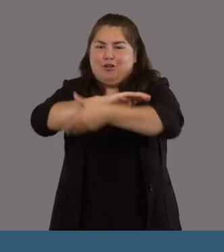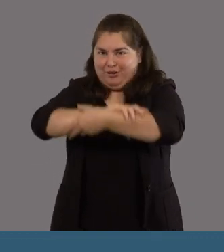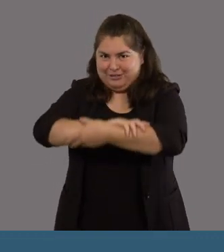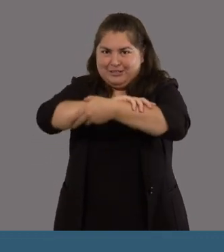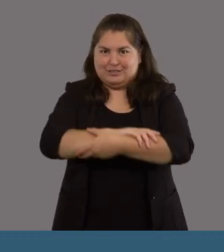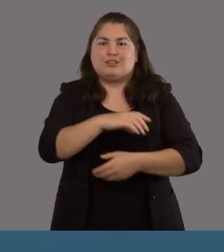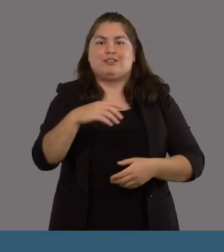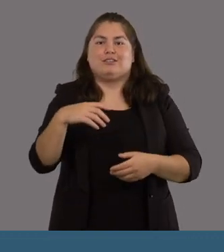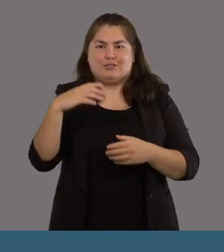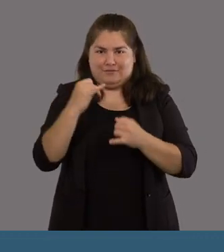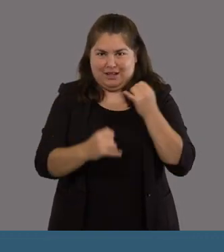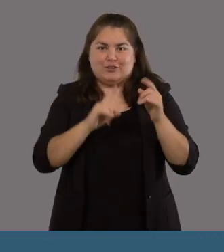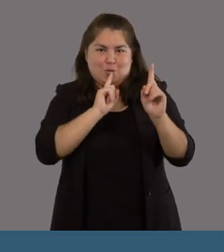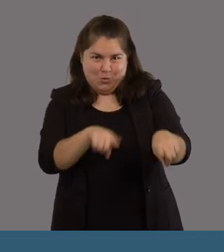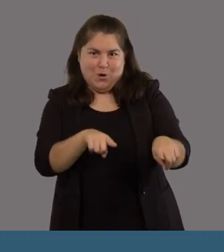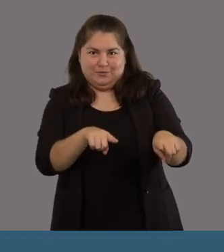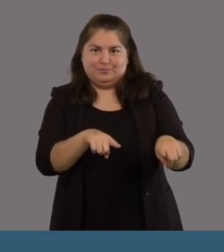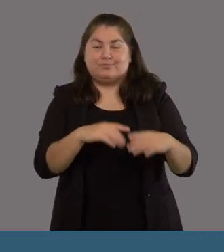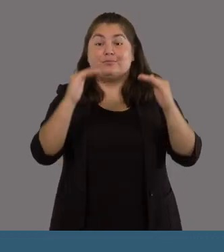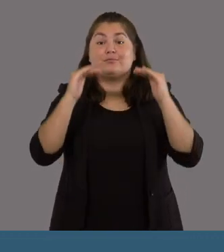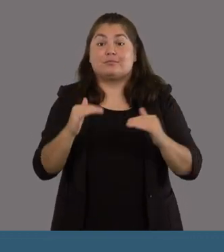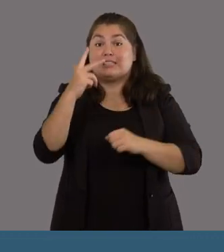• 3 years since the publication of the Report